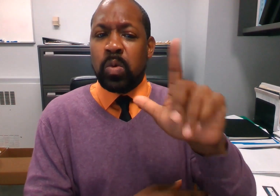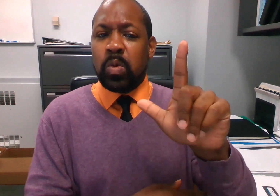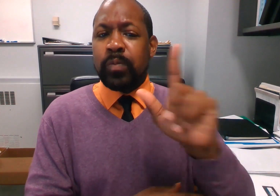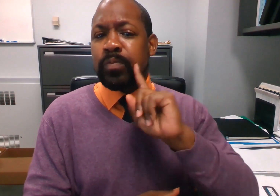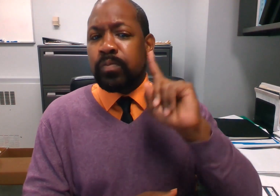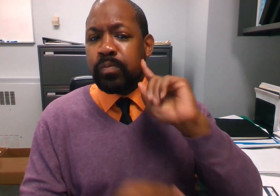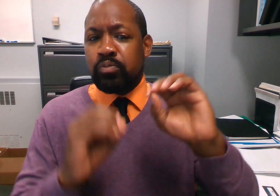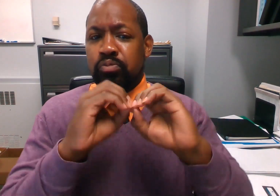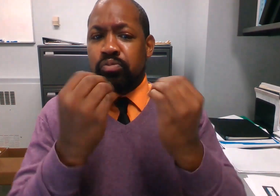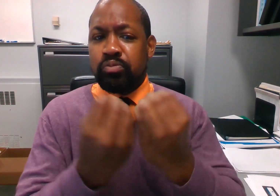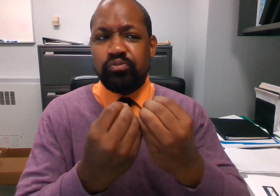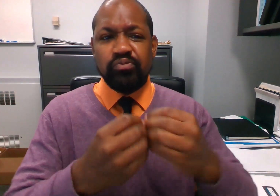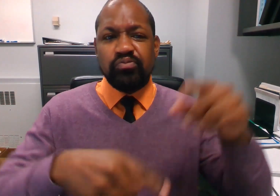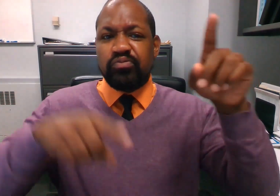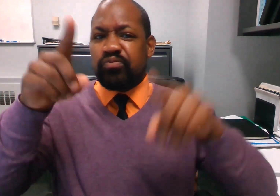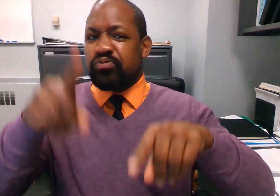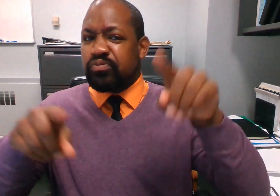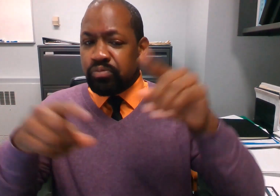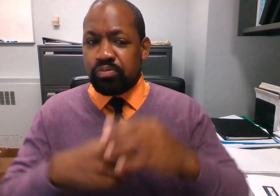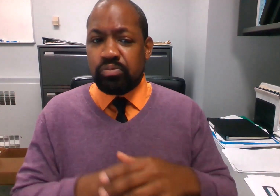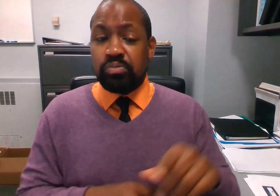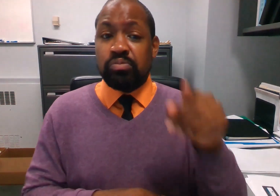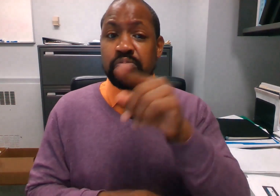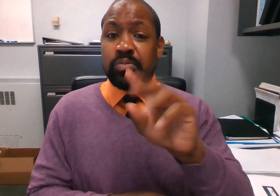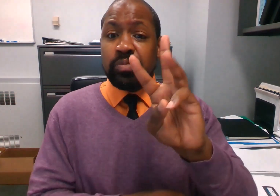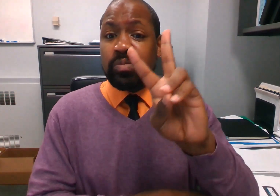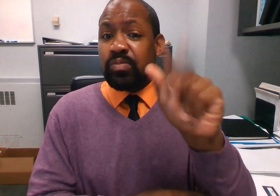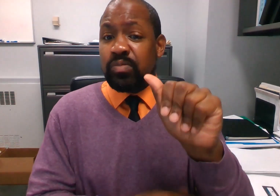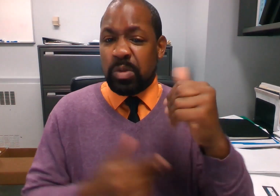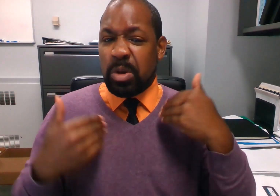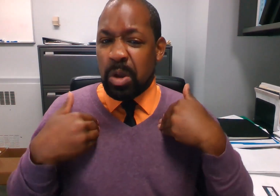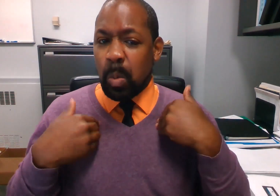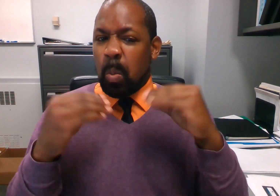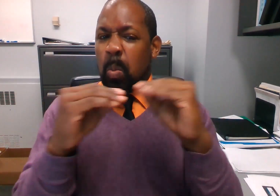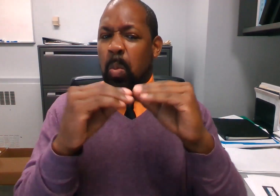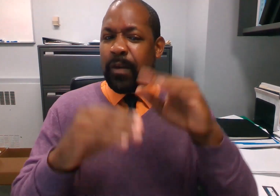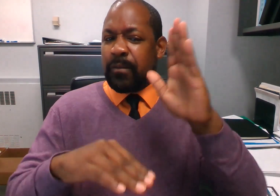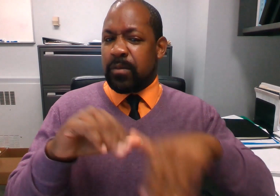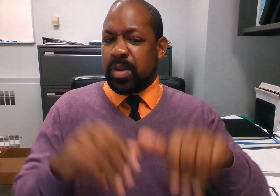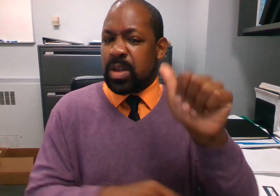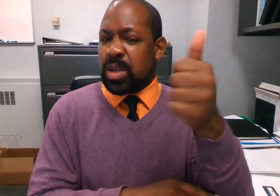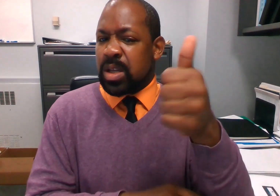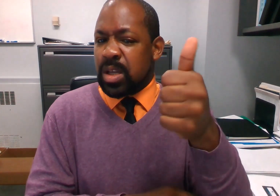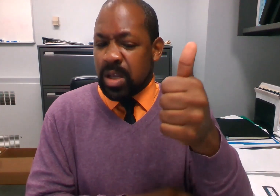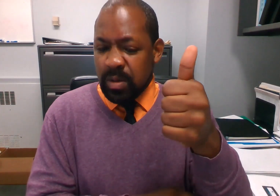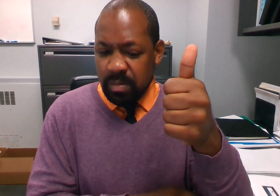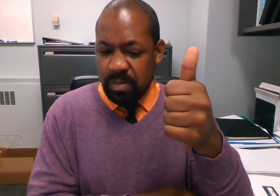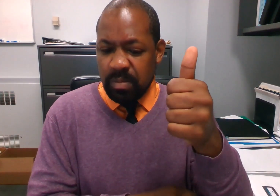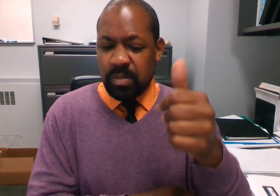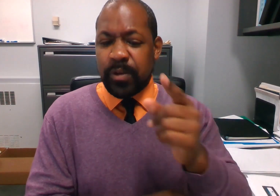several local organizations for deaf people who were also BIPOC West Virginia had more than ten